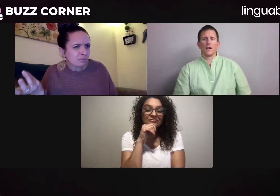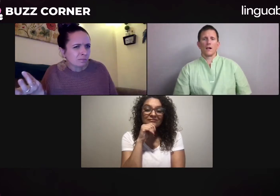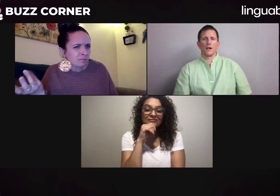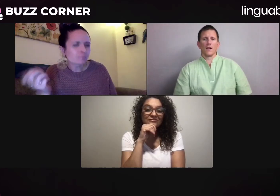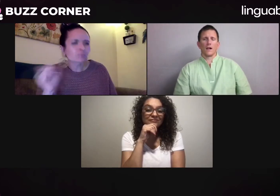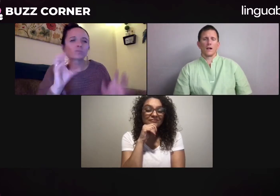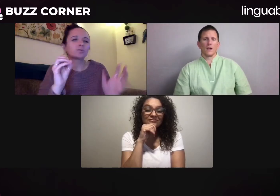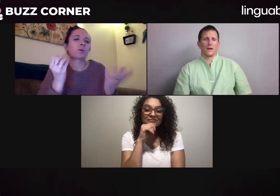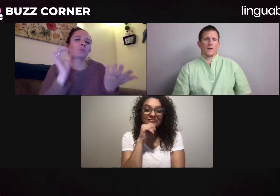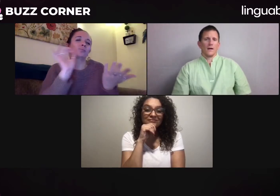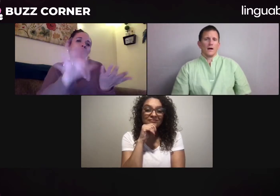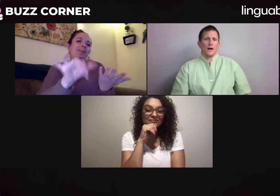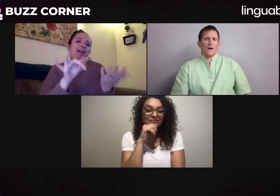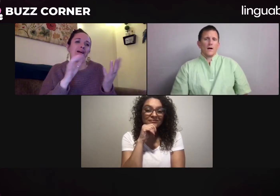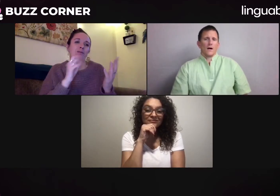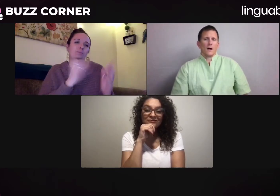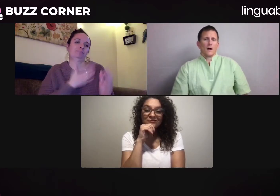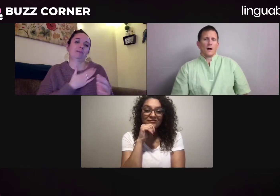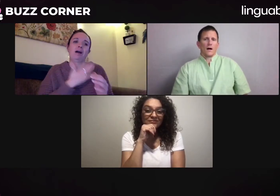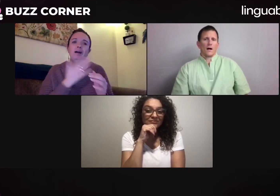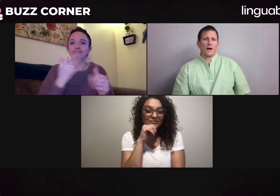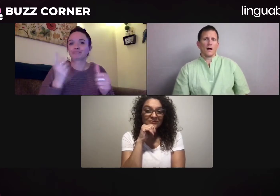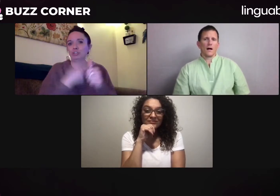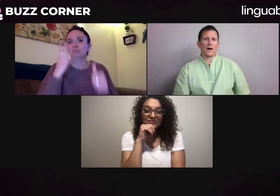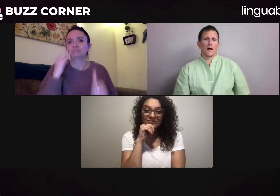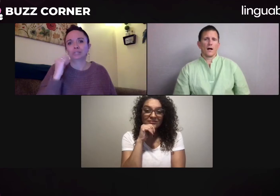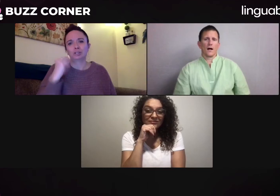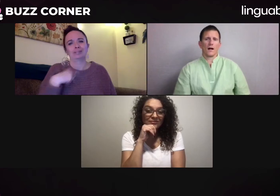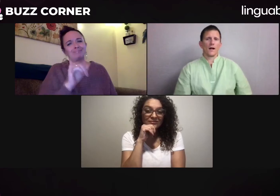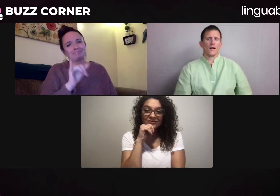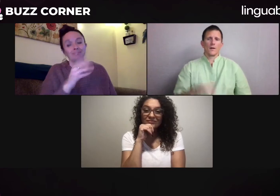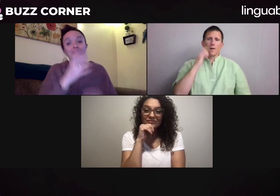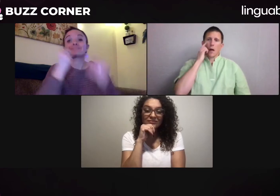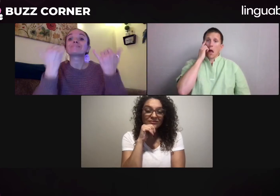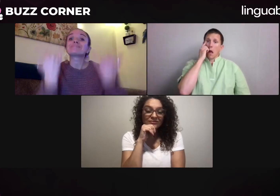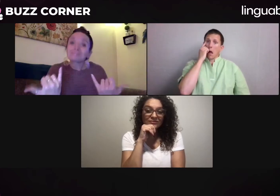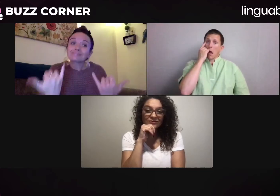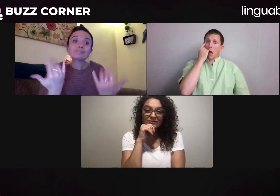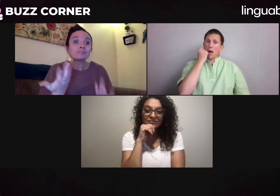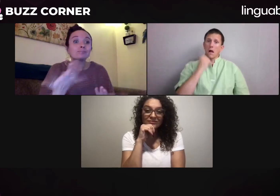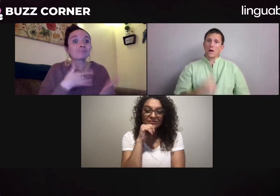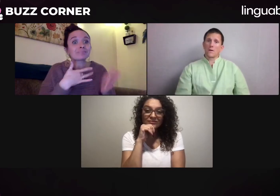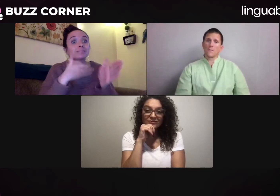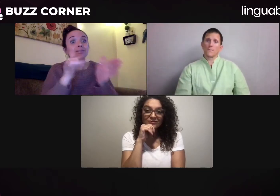They are certified interpreters, which means they should know better about the code of ethics and professional boundaries